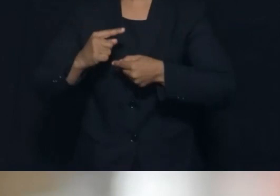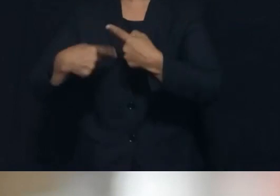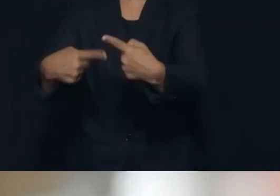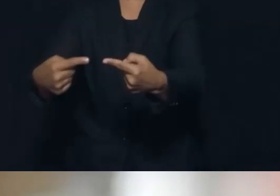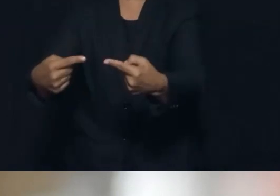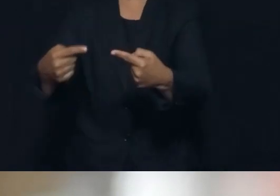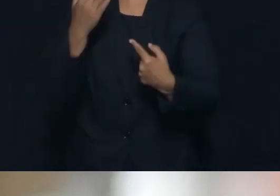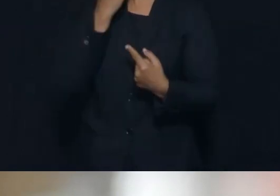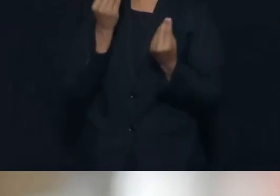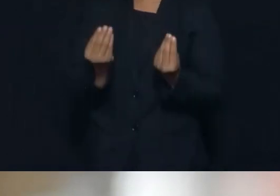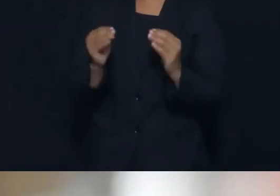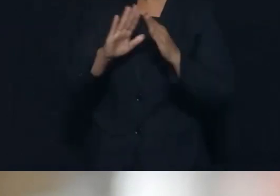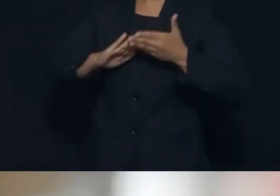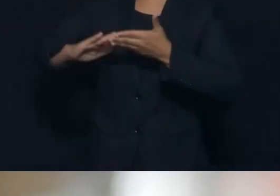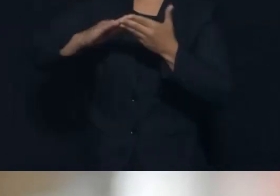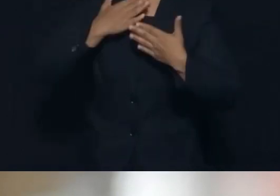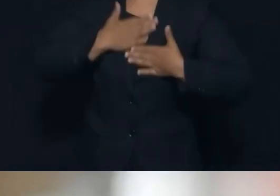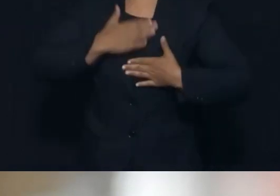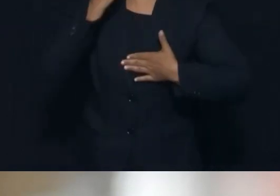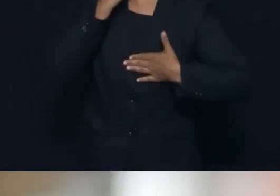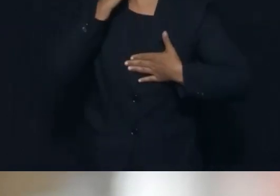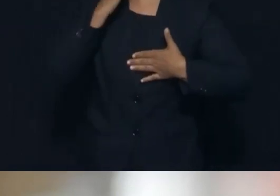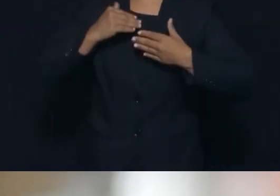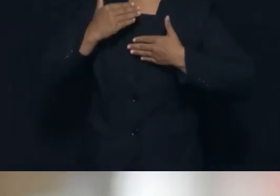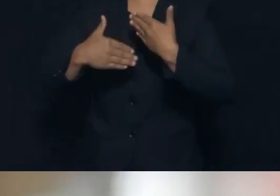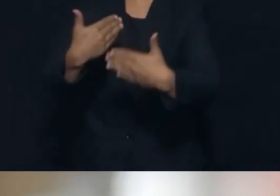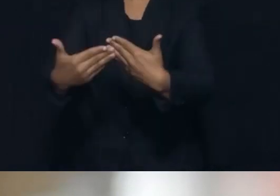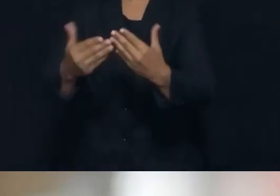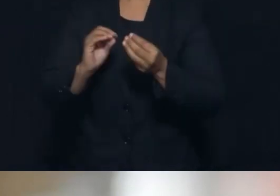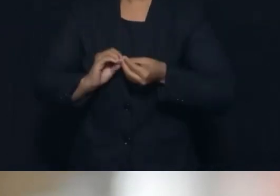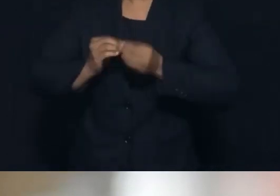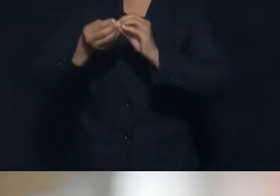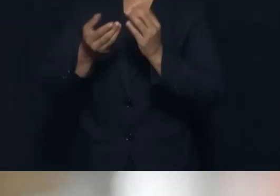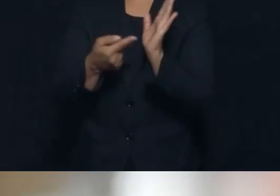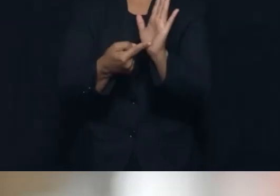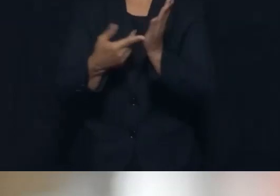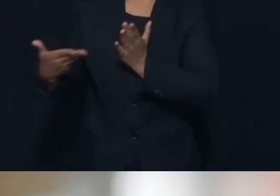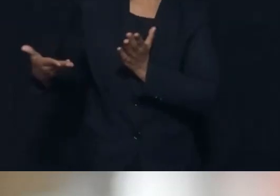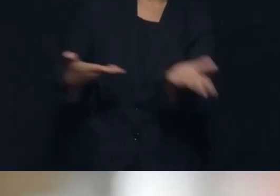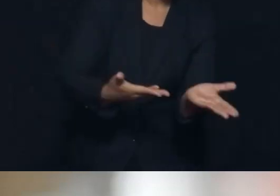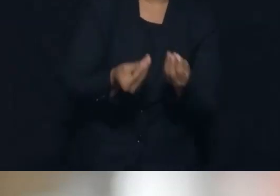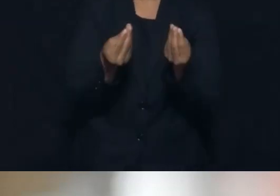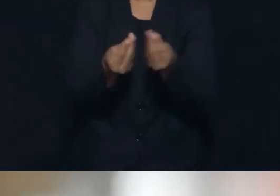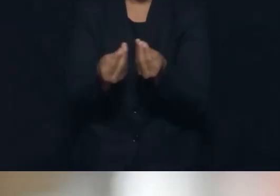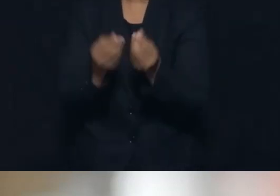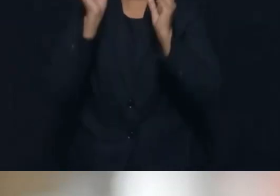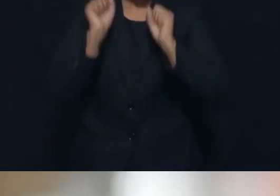to do to ensure the outcome and delivering services and products are accessible.